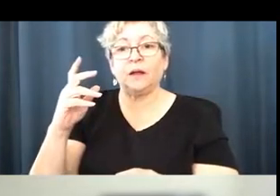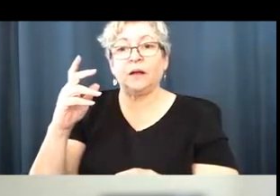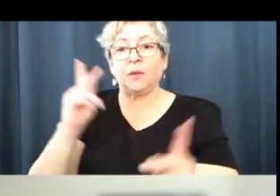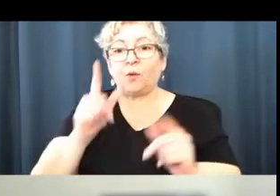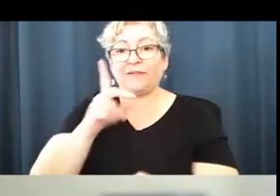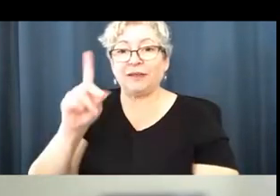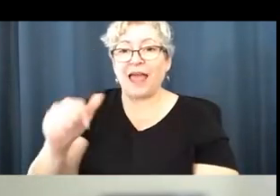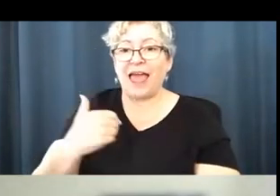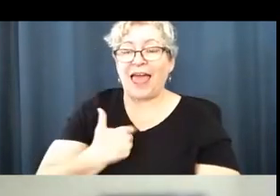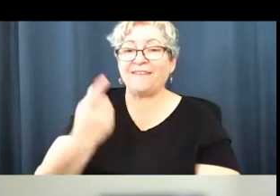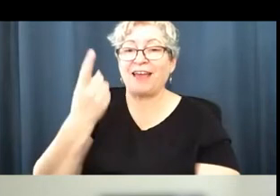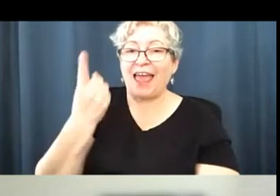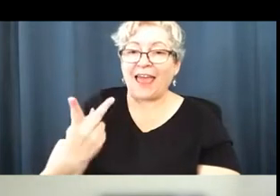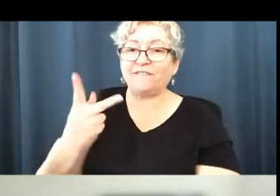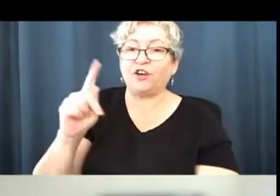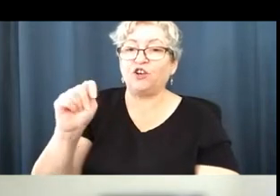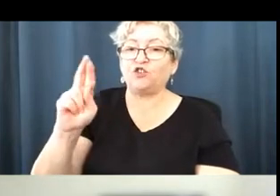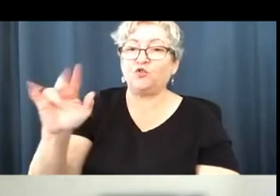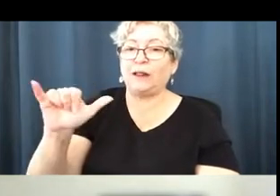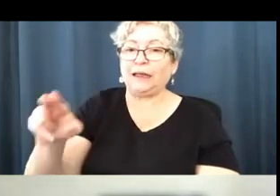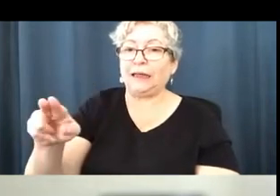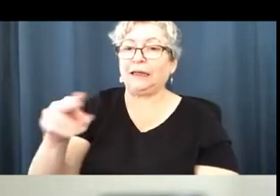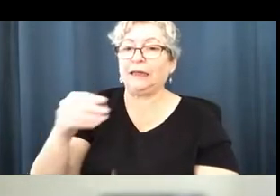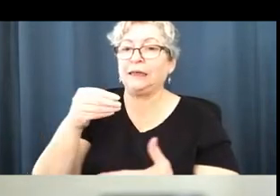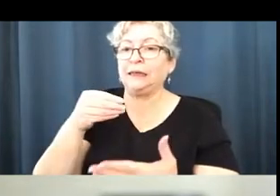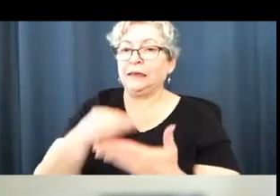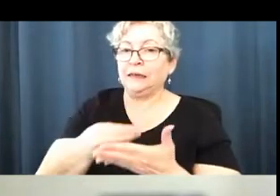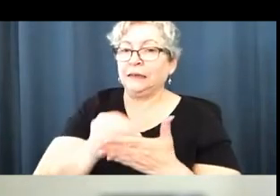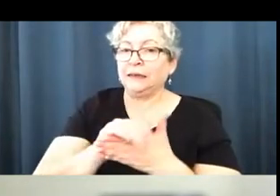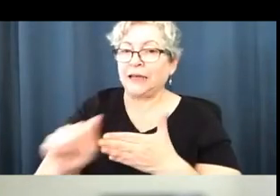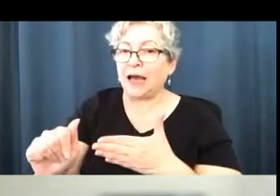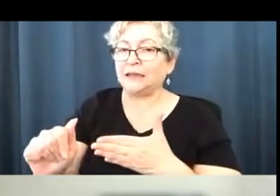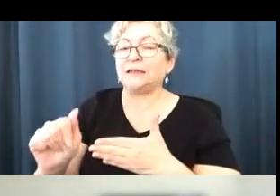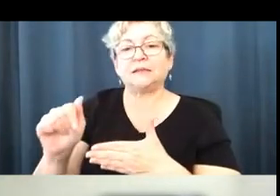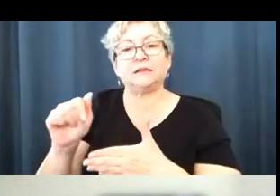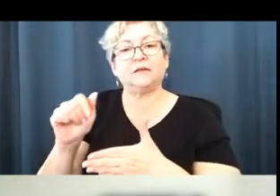in disposable income, I'm still looking for mine. I'm not sure where my part of that half trillion is, but I've got it somewhere.